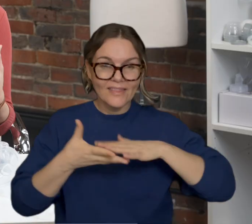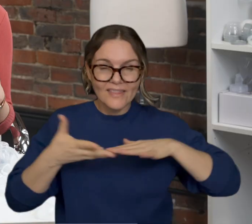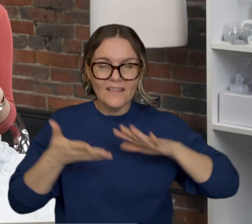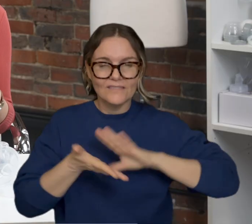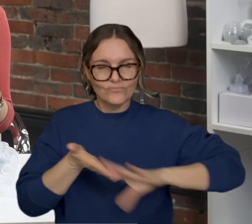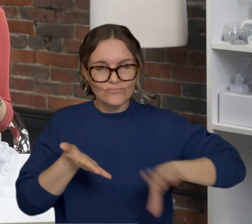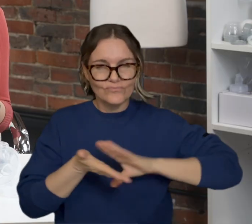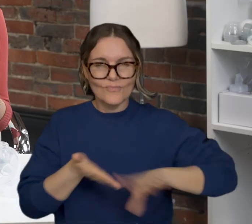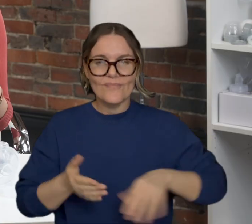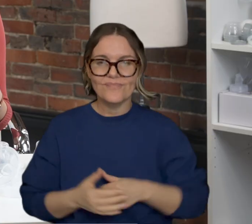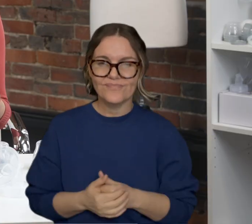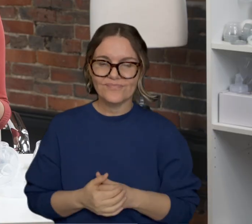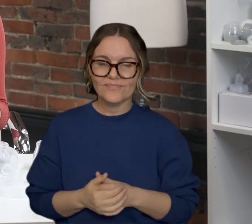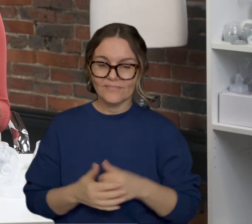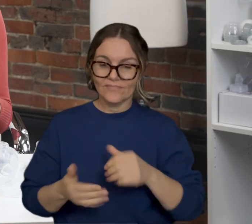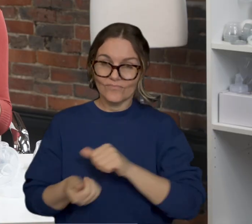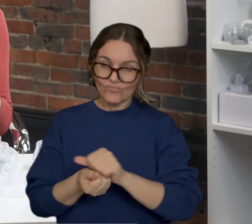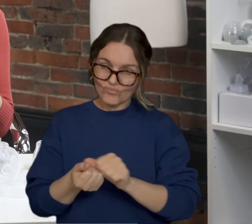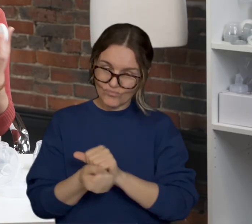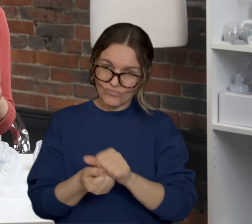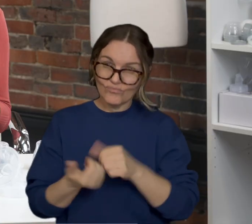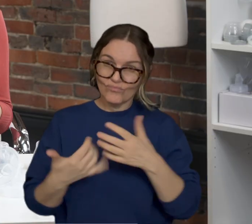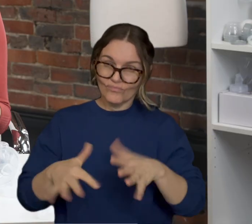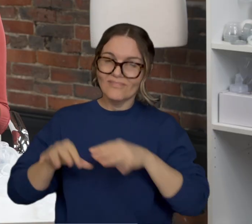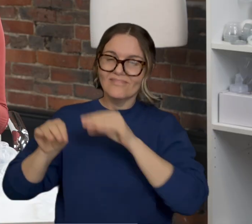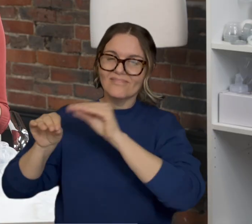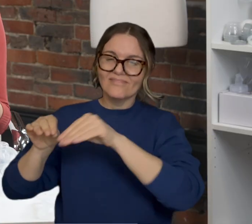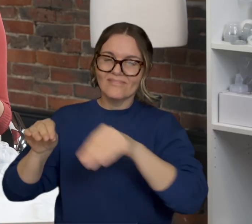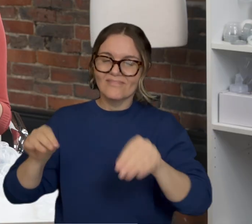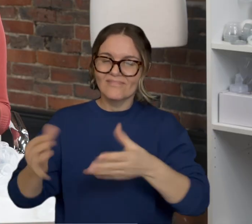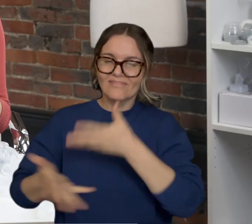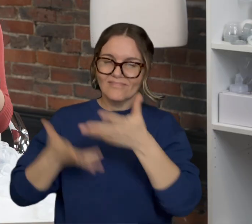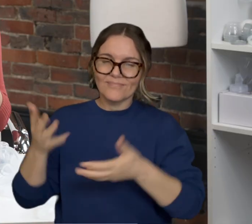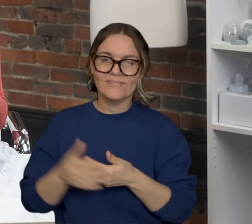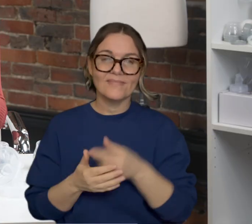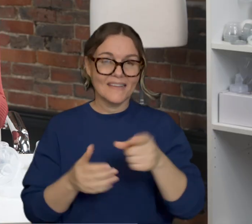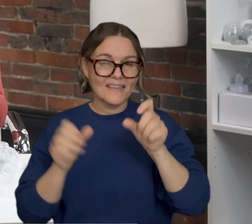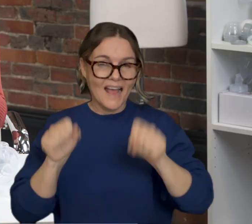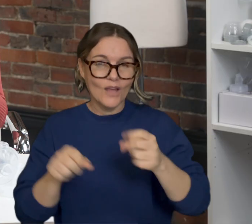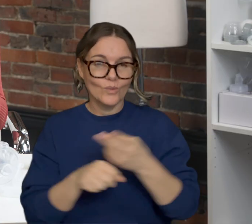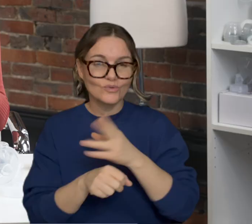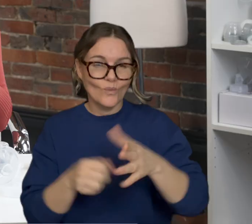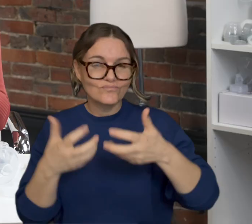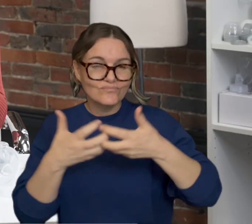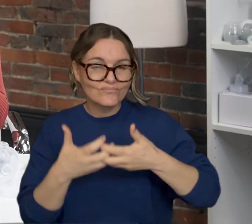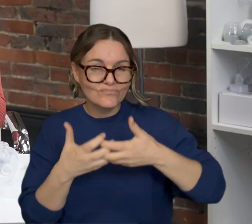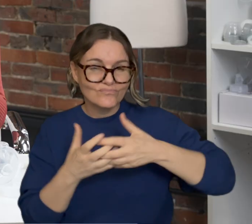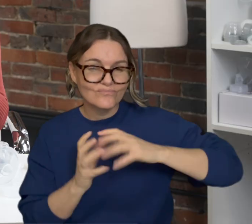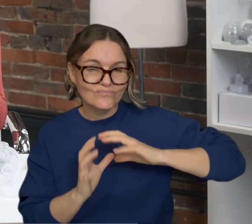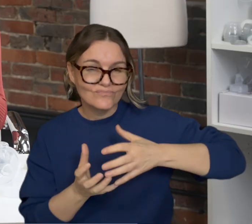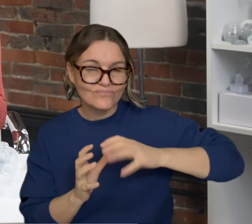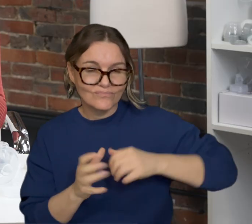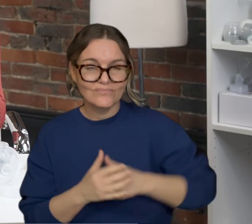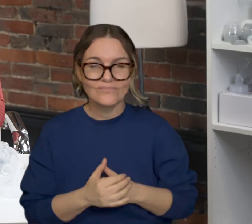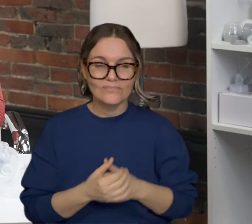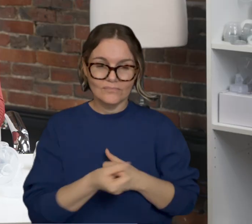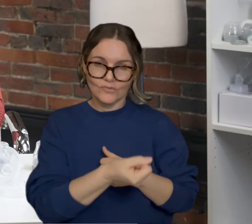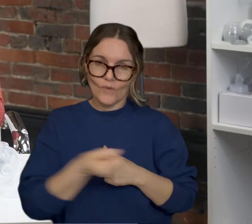for the dishwasher you want to make sure again that you rinse off any excess breast milk droplets and you put all of your parts on the top top rack of your dishwasher only